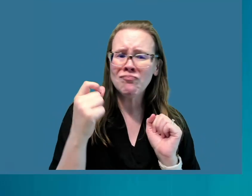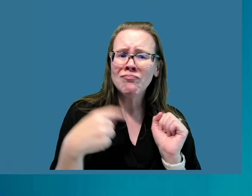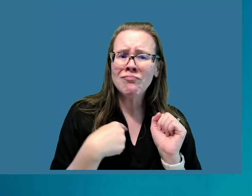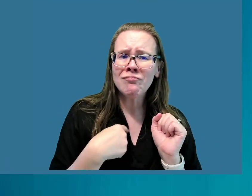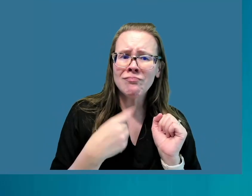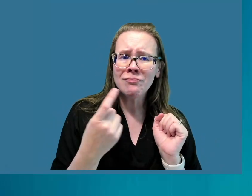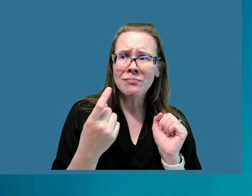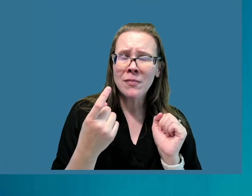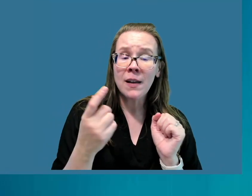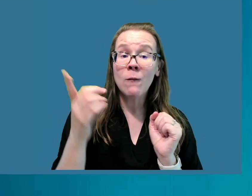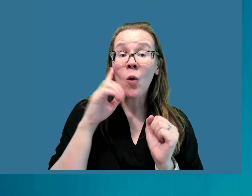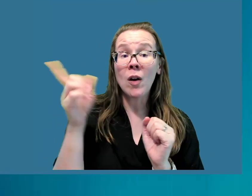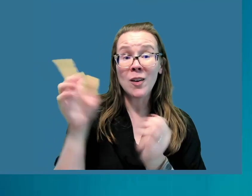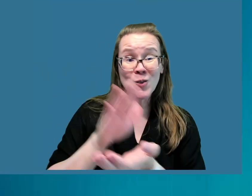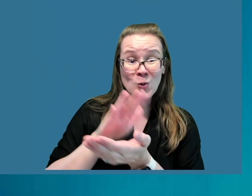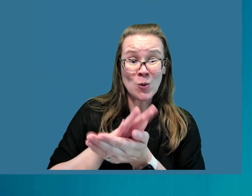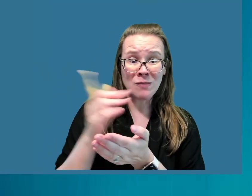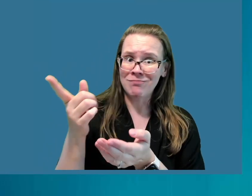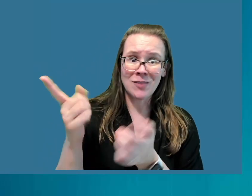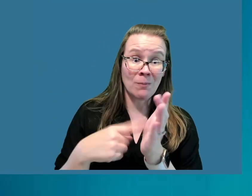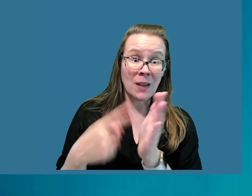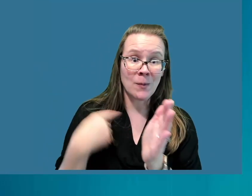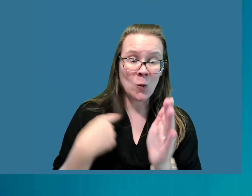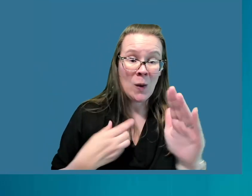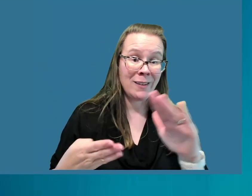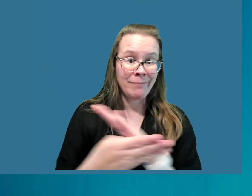them. I do not always do this. Sometimes at school, when we're doing fundraisers,